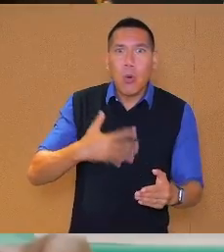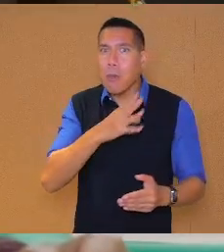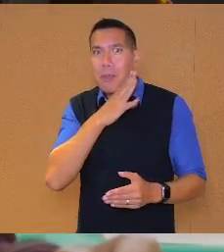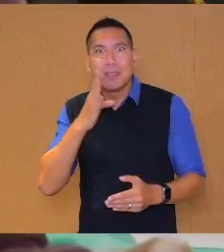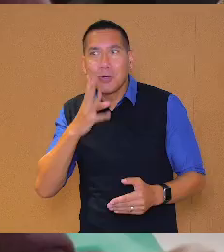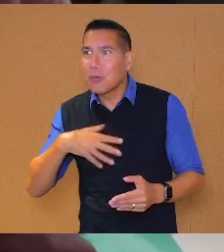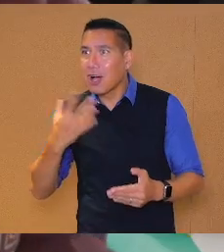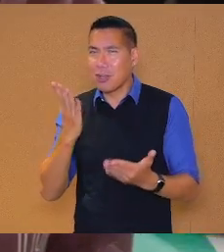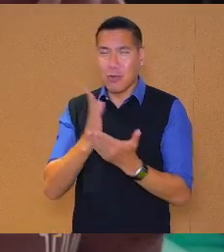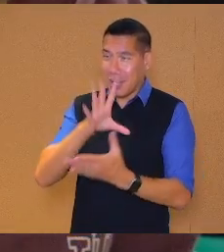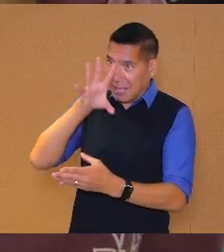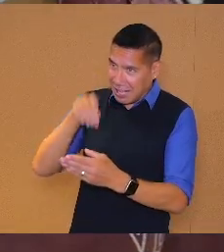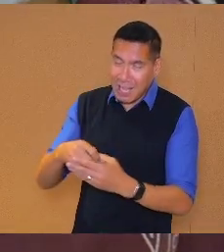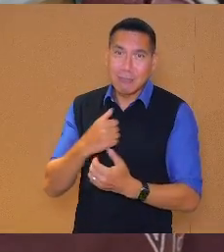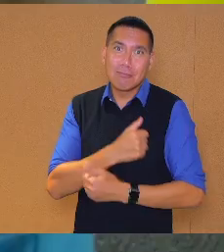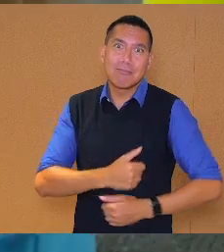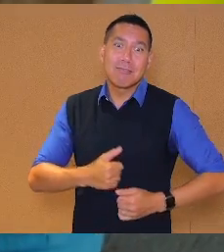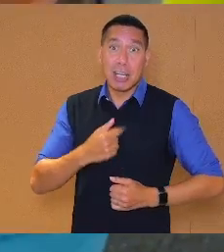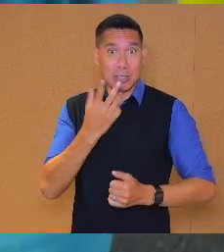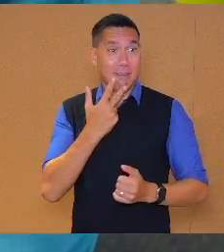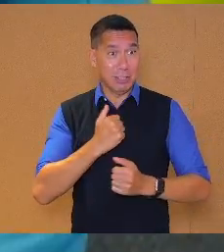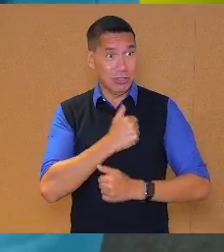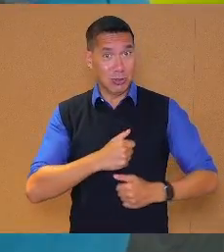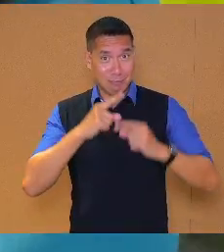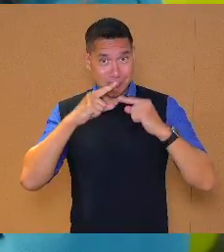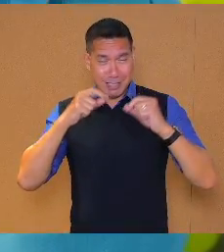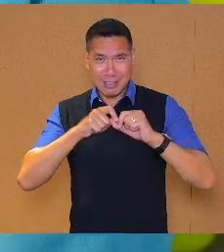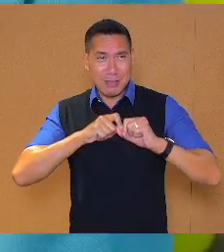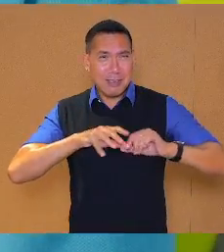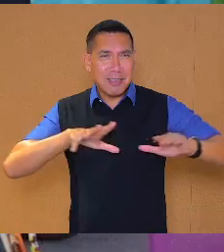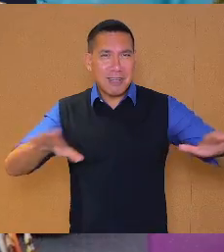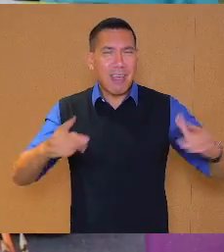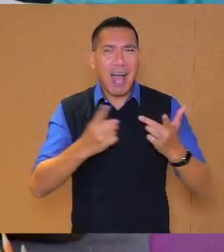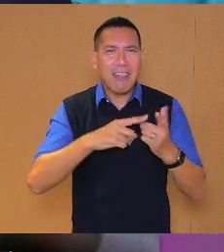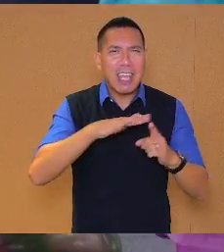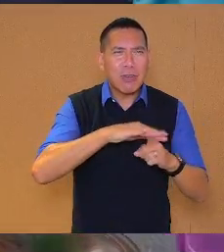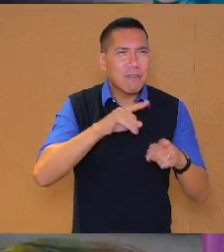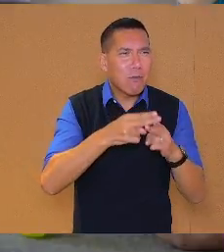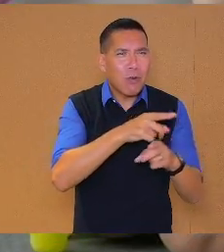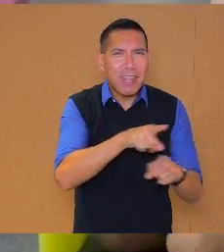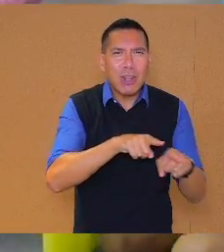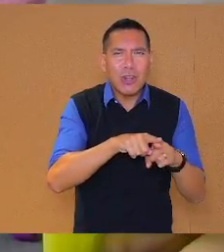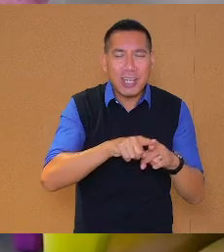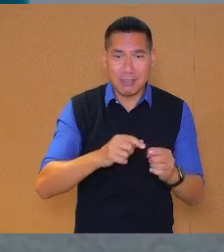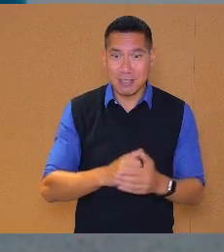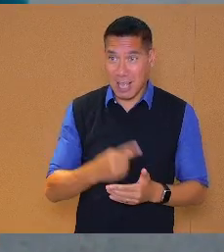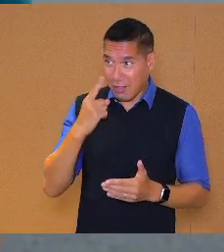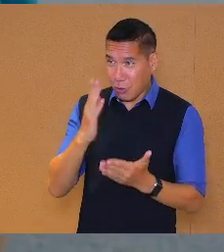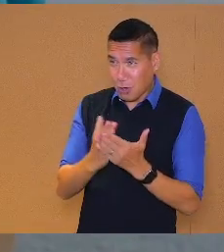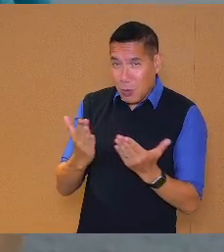And that joy spreads to other areas of their learning. I reckon it's really cool we can work with Ellen.